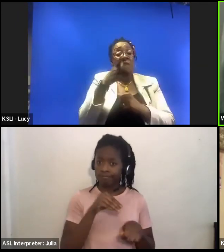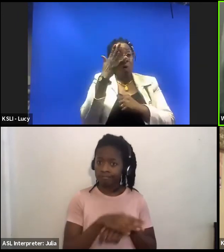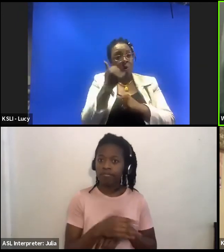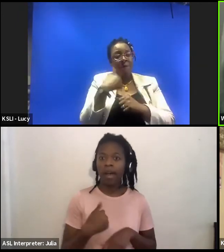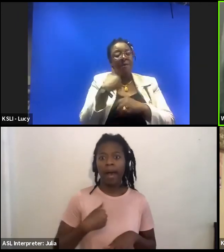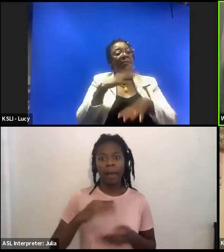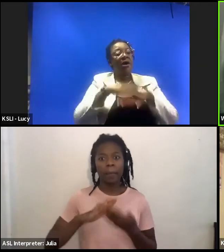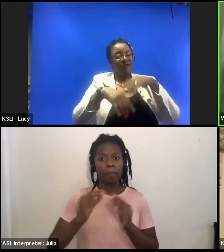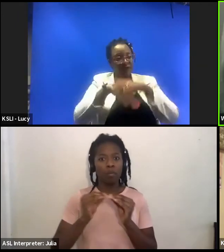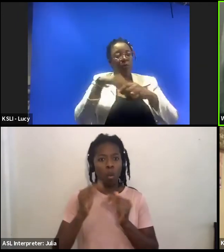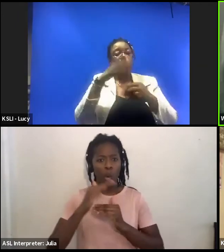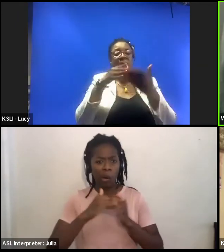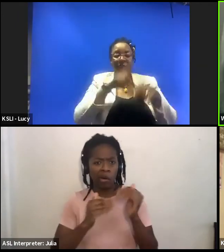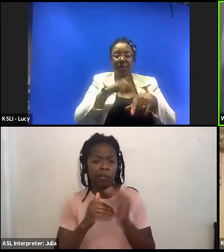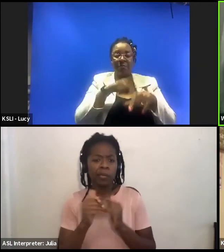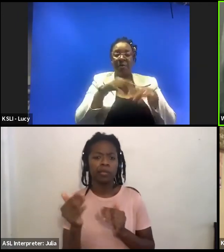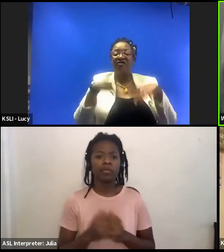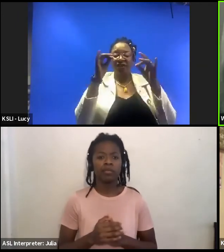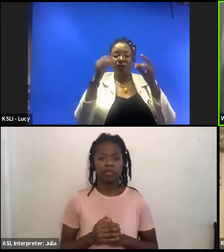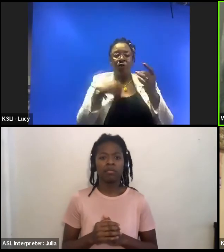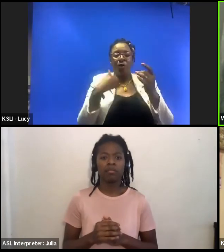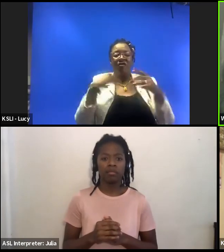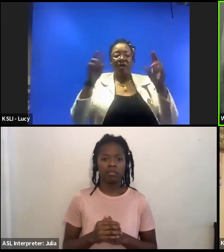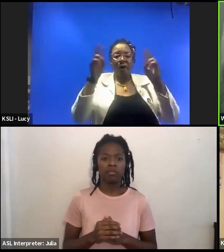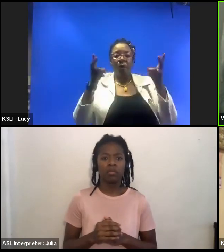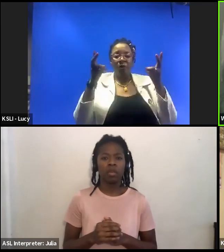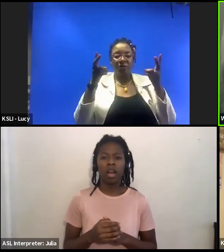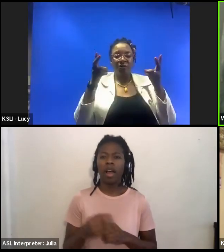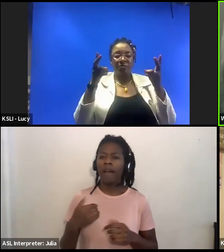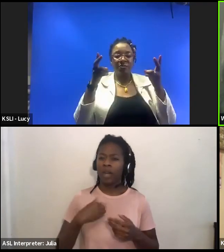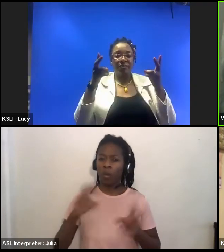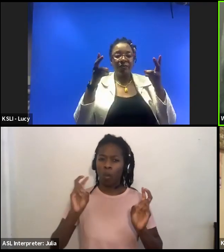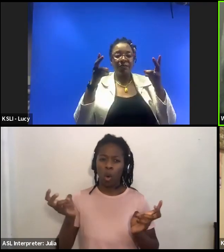There's a quote that Jodie Foster said,